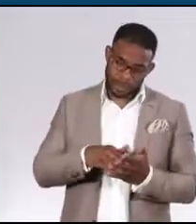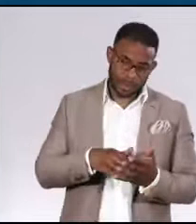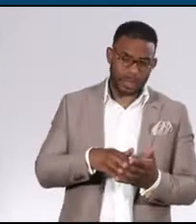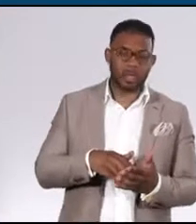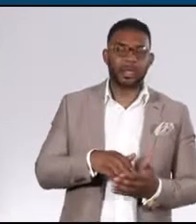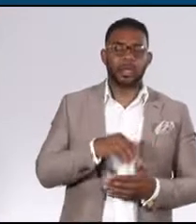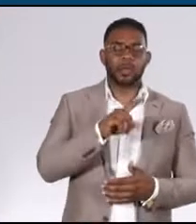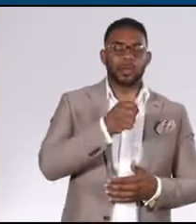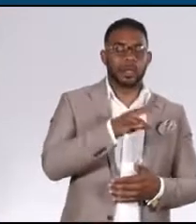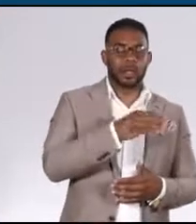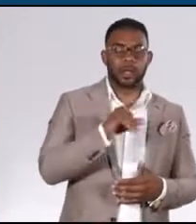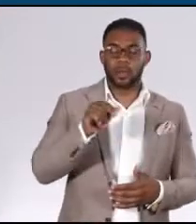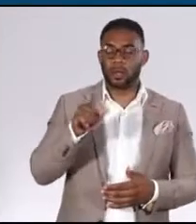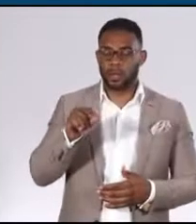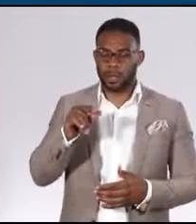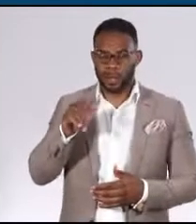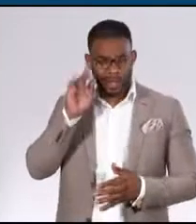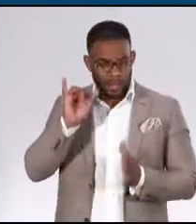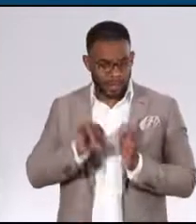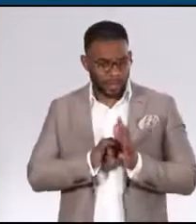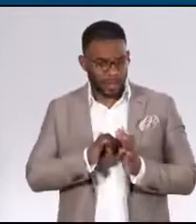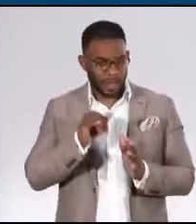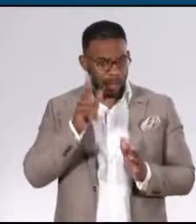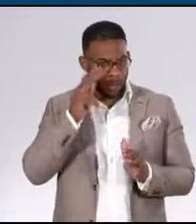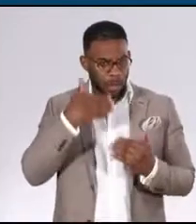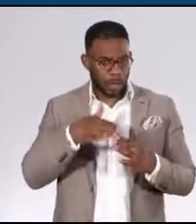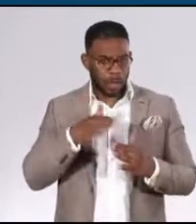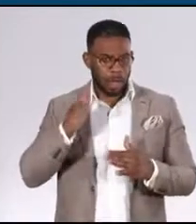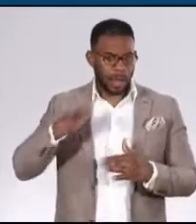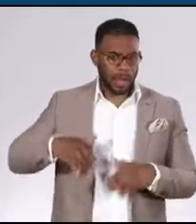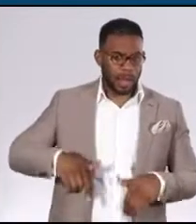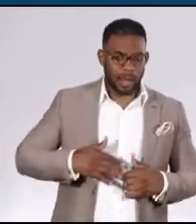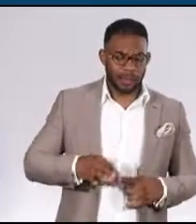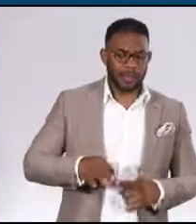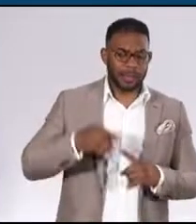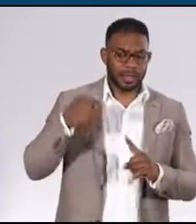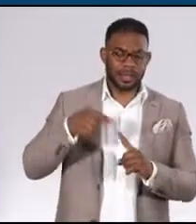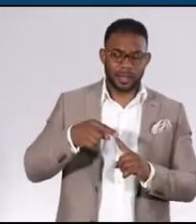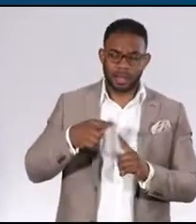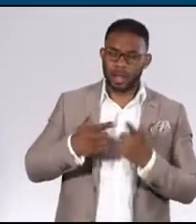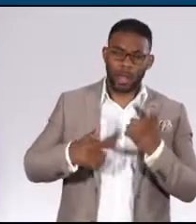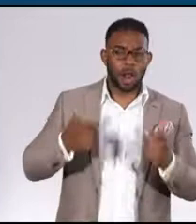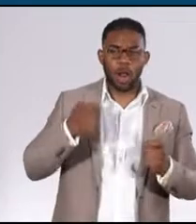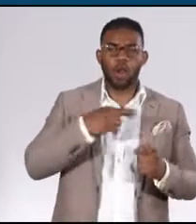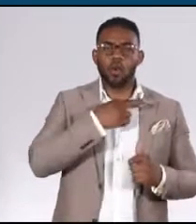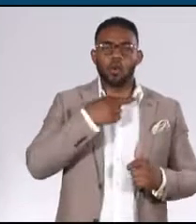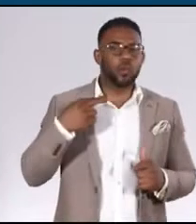is identified hearing loss in mid and late life as being single handedly, the largest risk factor for dementia